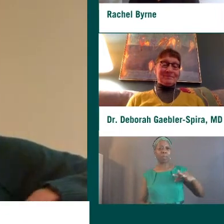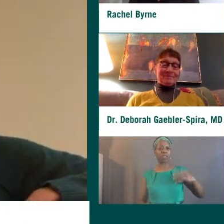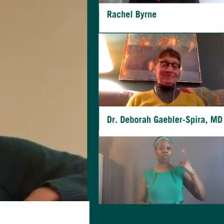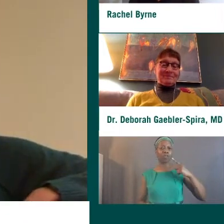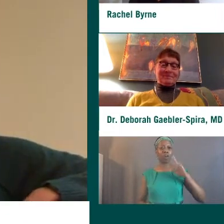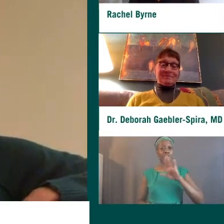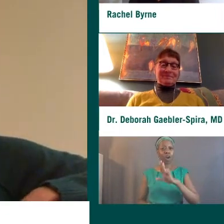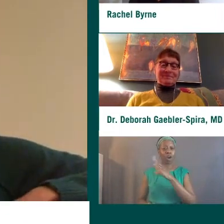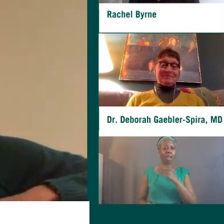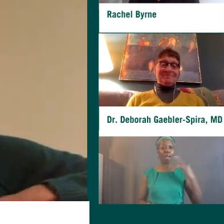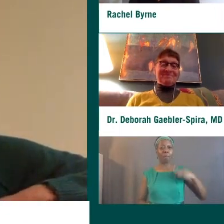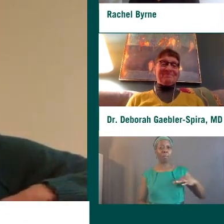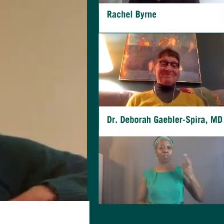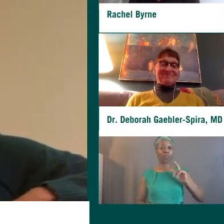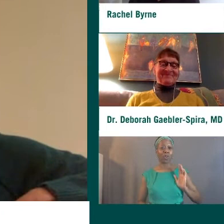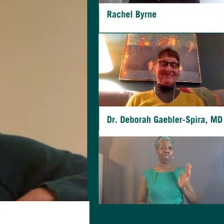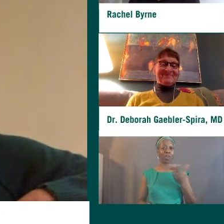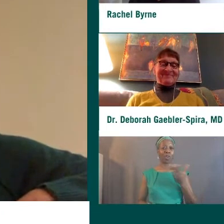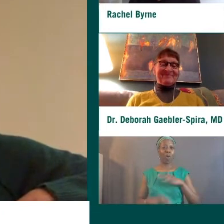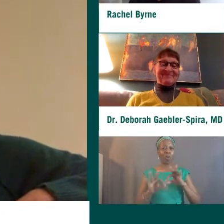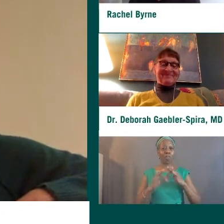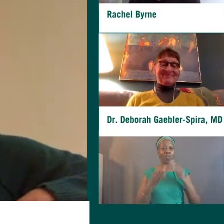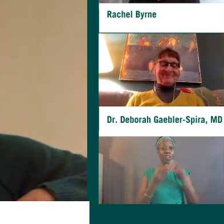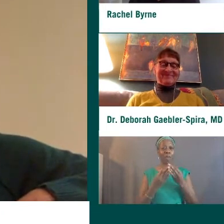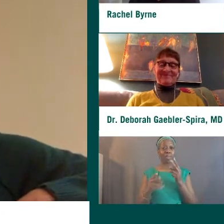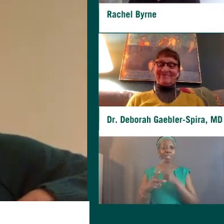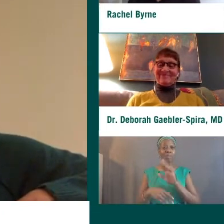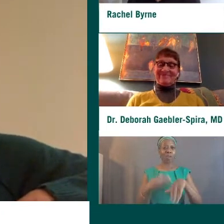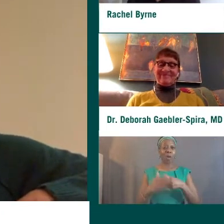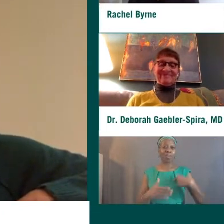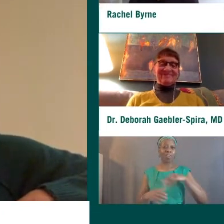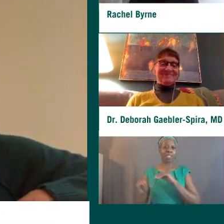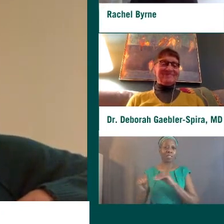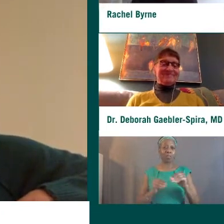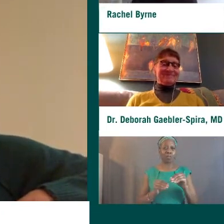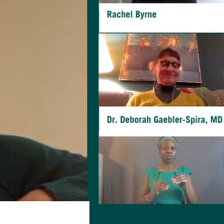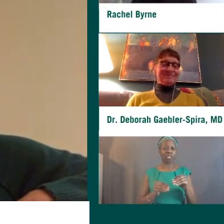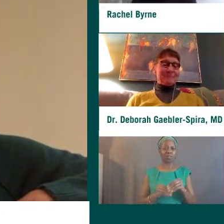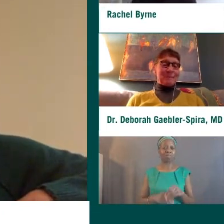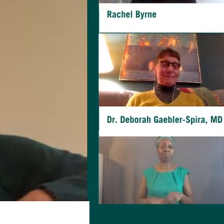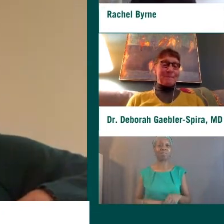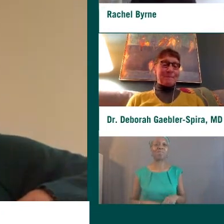It keeps us moving as well. Absolutely. I love how connected you are as a family,